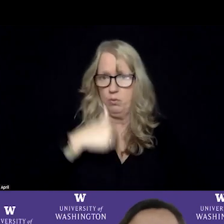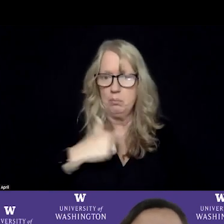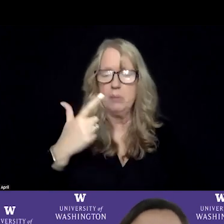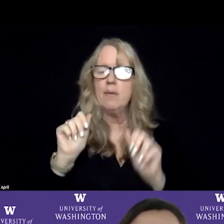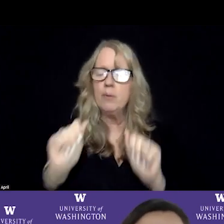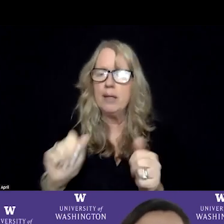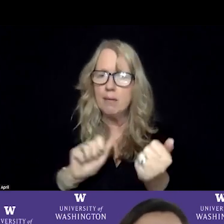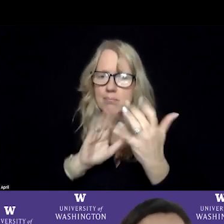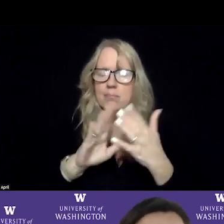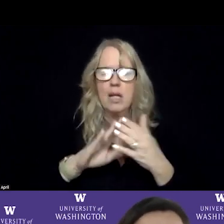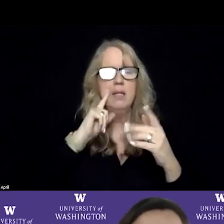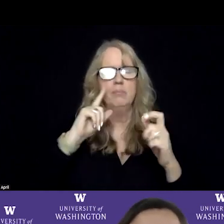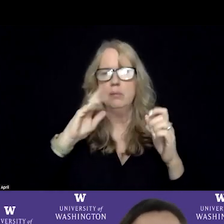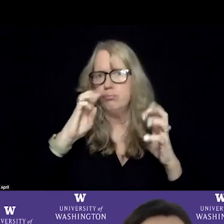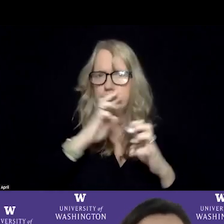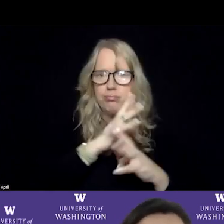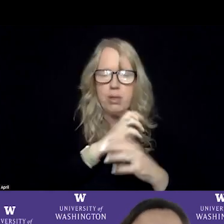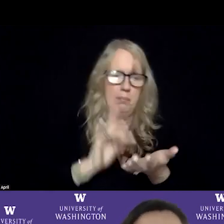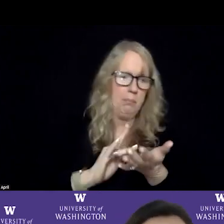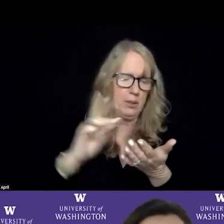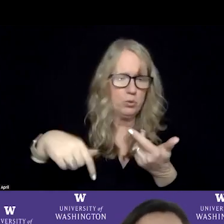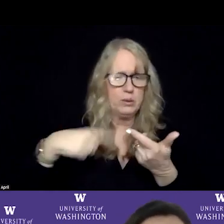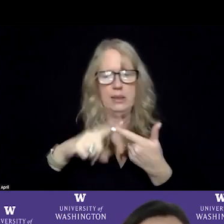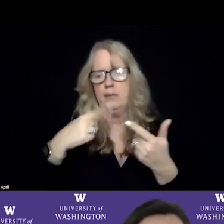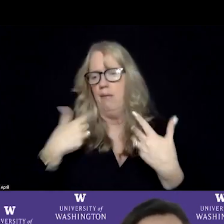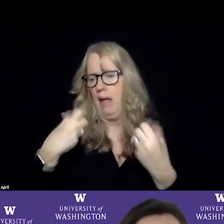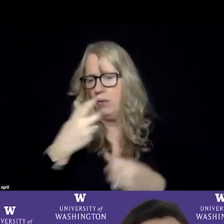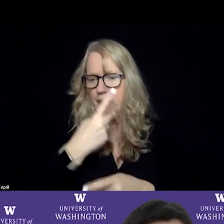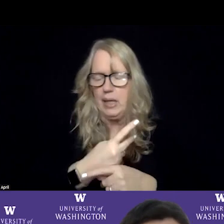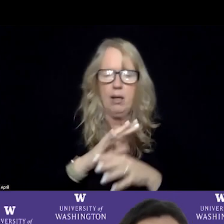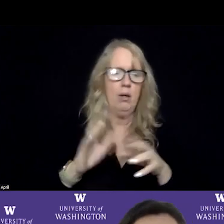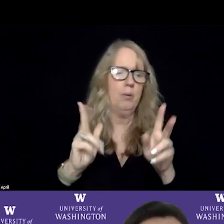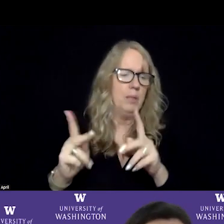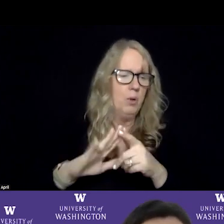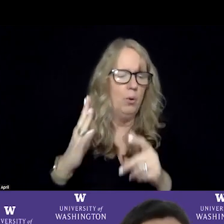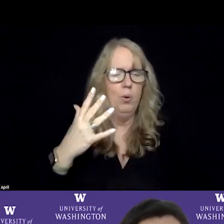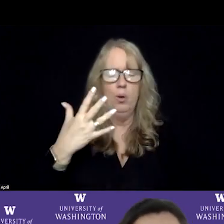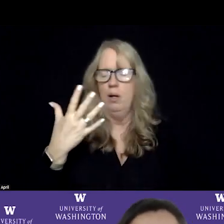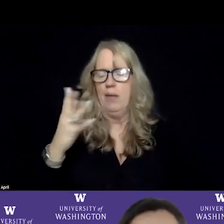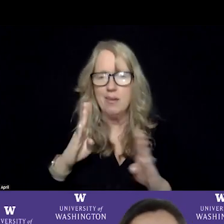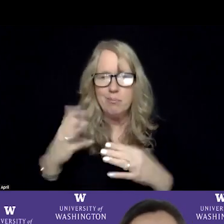COMPLEX NEEDS TO PEOPLE WITH BEHAVIORAL HEALTH CRISIS NEEDS. TO